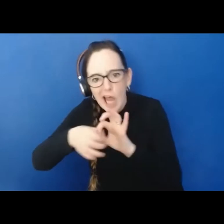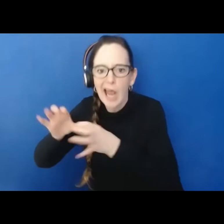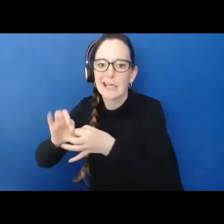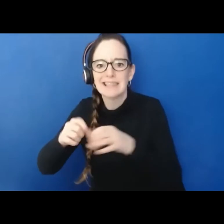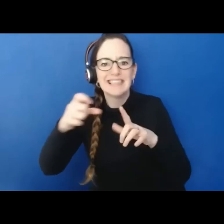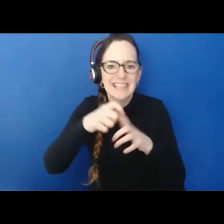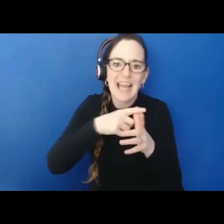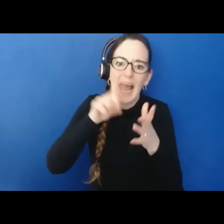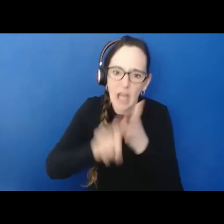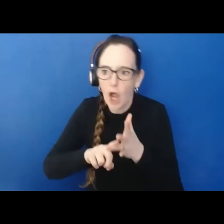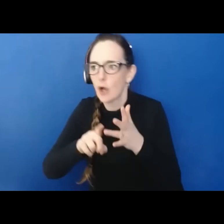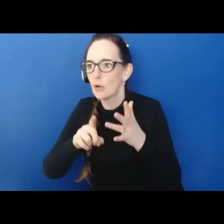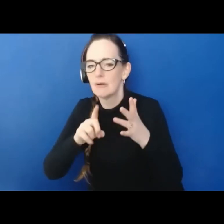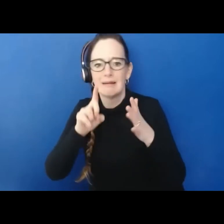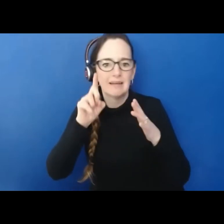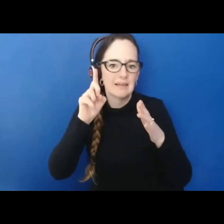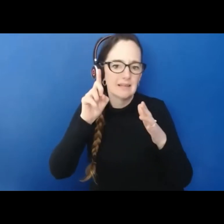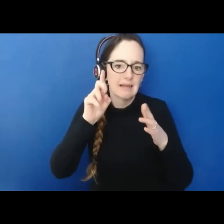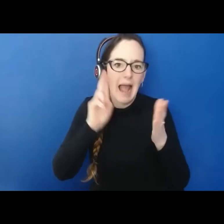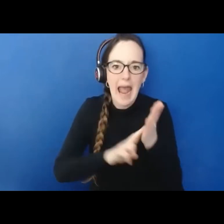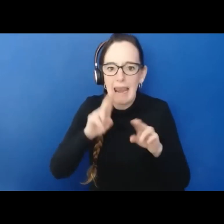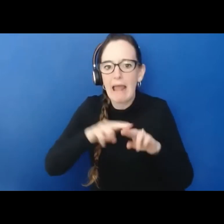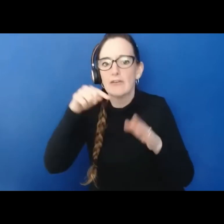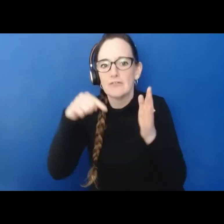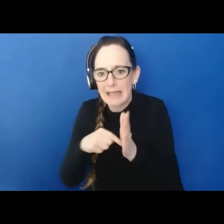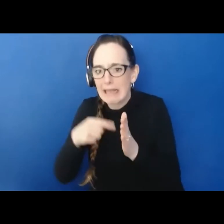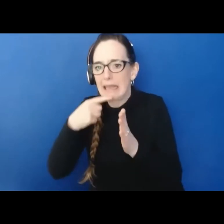and I think Lili's put a link in the chat box.